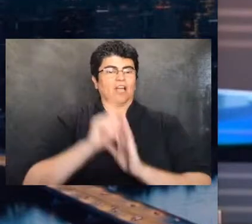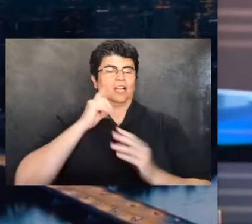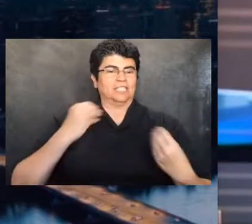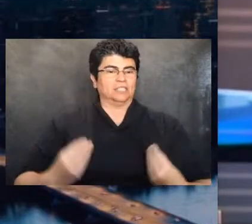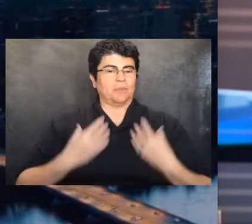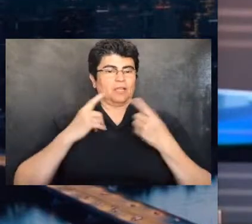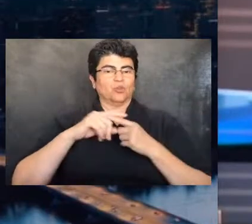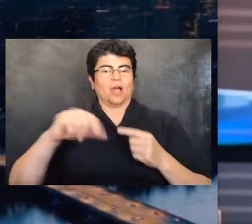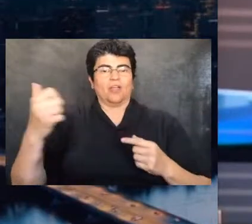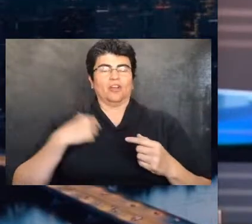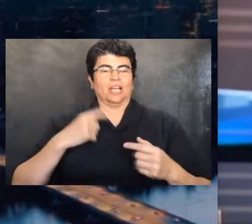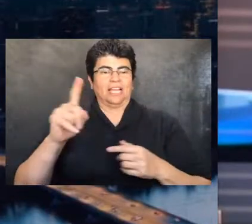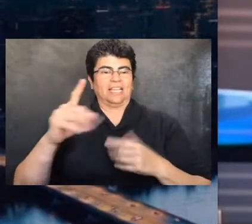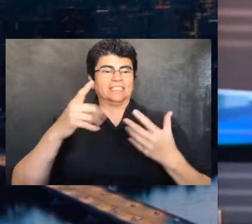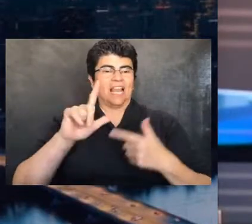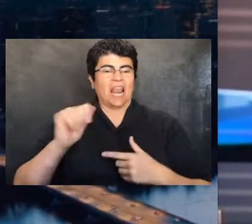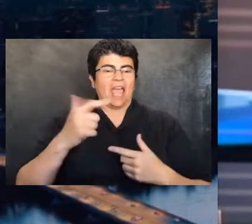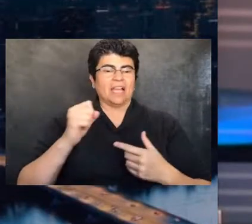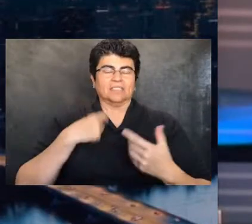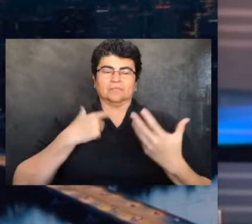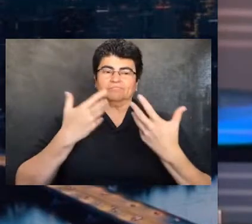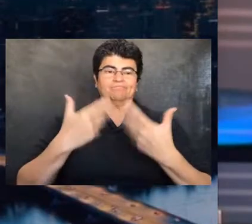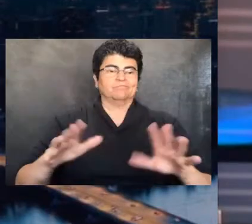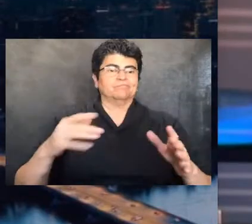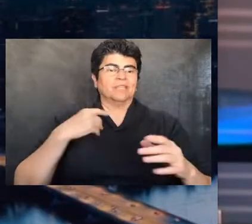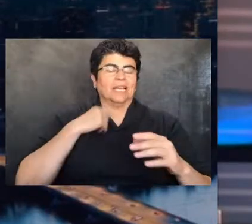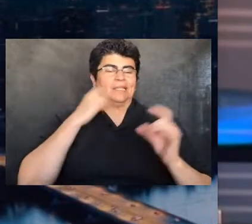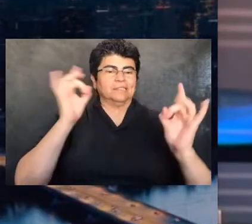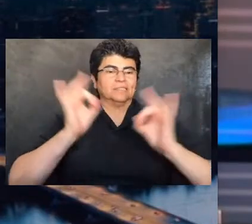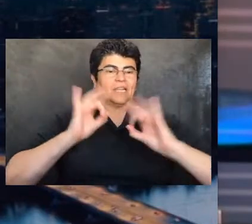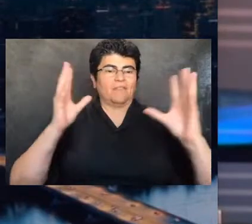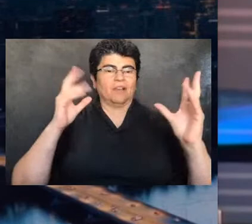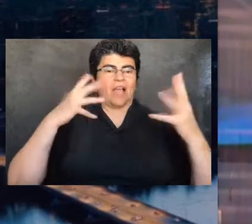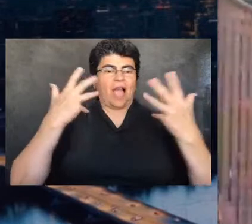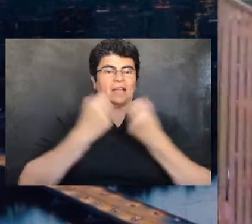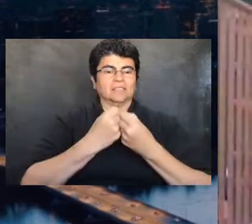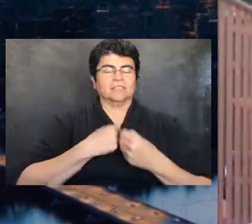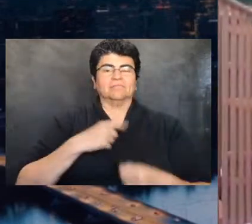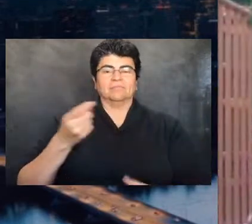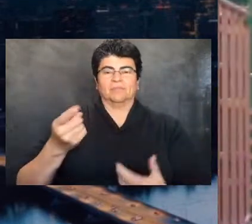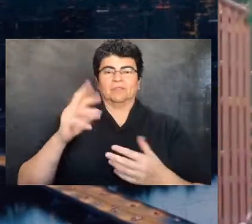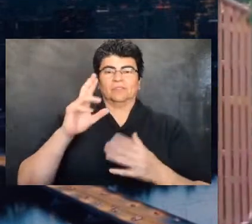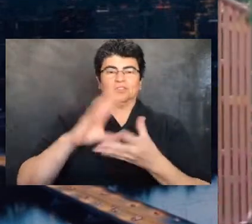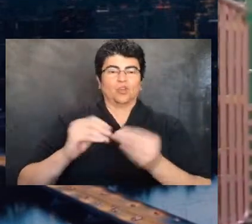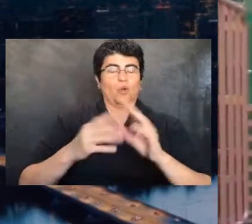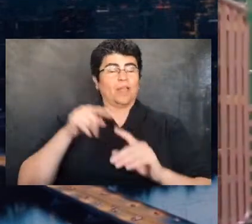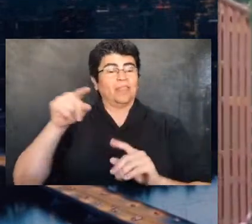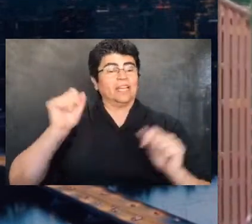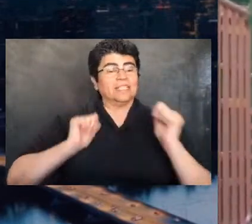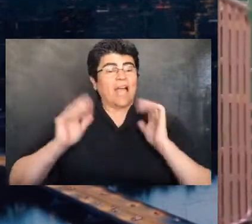after losing his legs in a devastating accident. Jimmy Ray has his story. This actor and yoga teacher